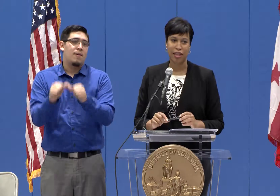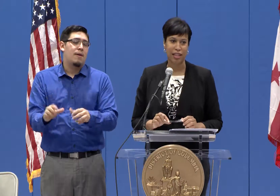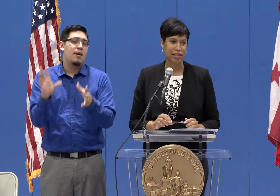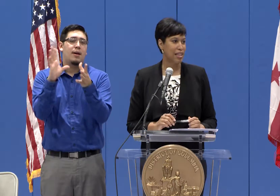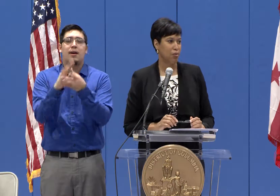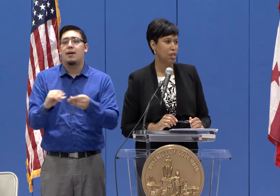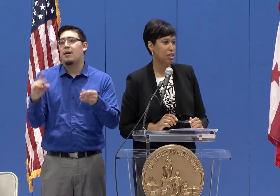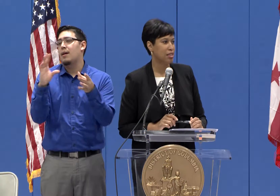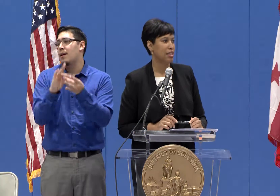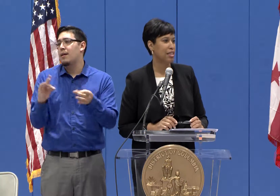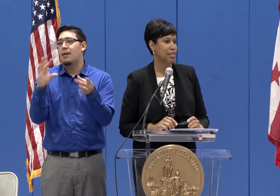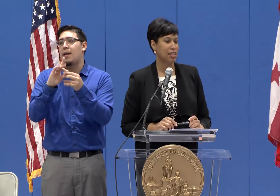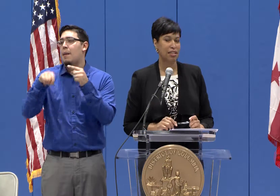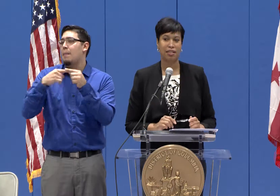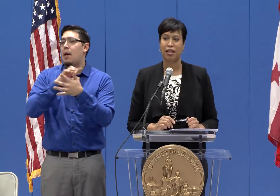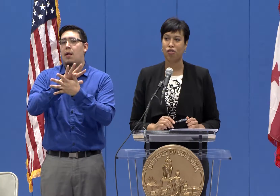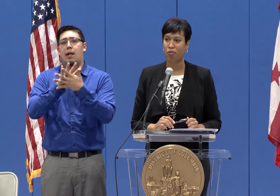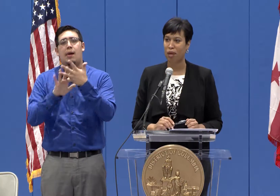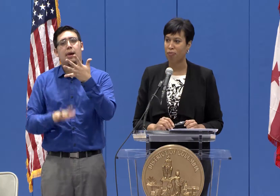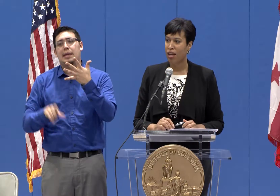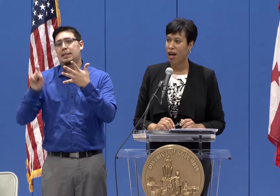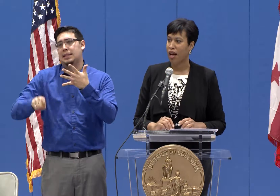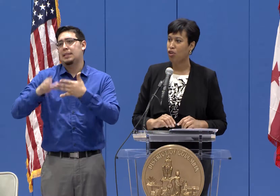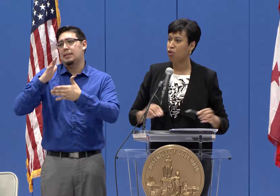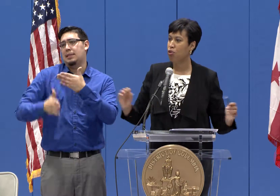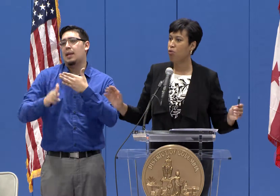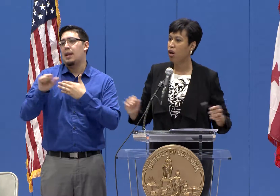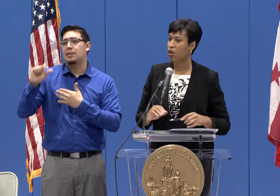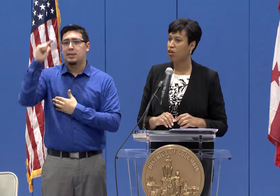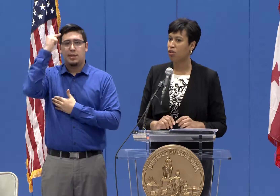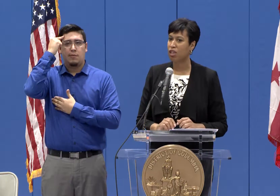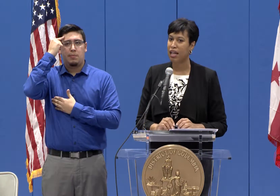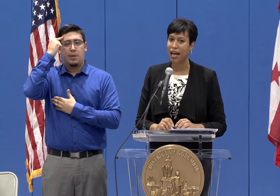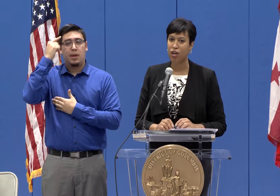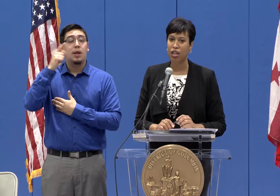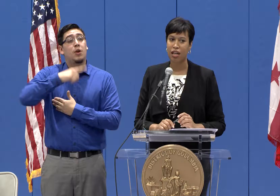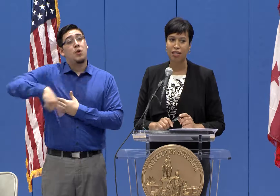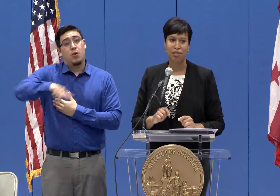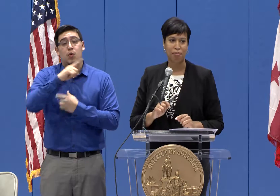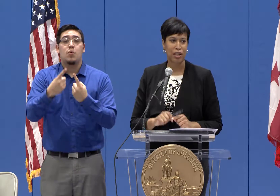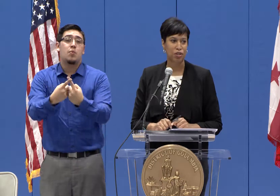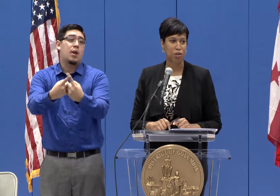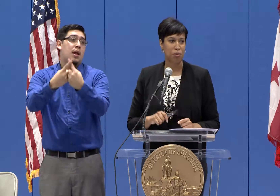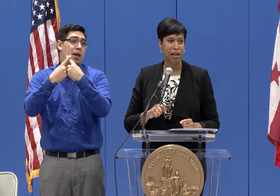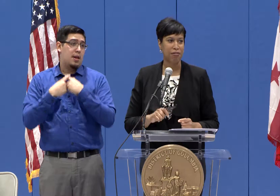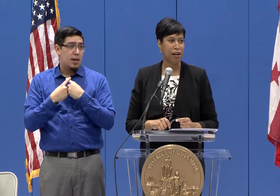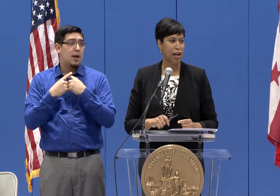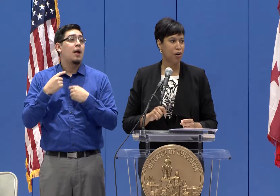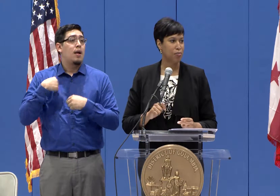THINGS THAT WE NEED TO GET DONE AS A GOVERNMENT. YOU ARE GOING TO RELY ON US TO MAKE SURE WE HAVE FIRE AND